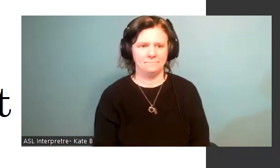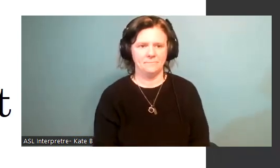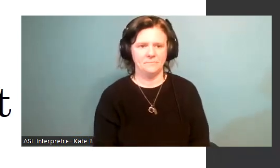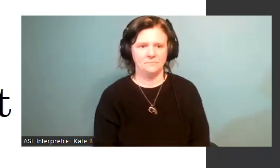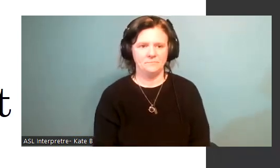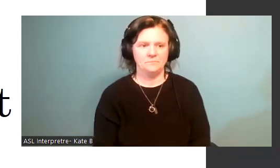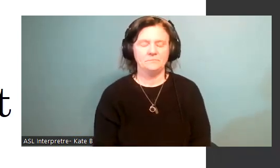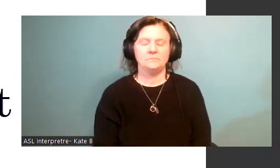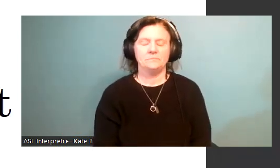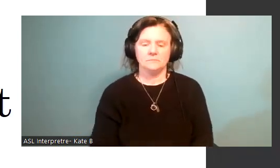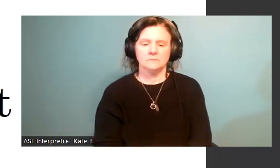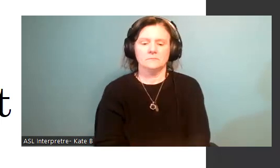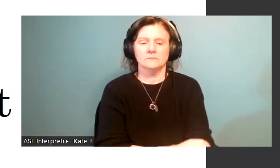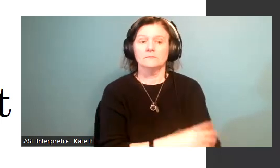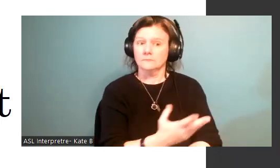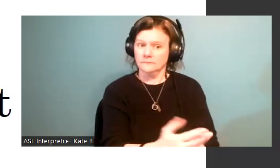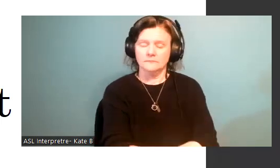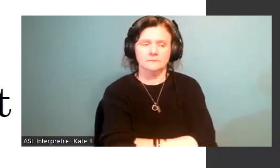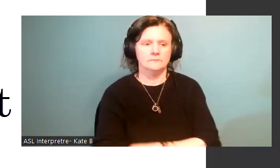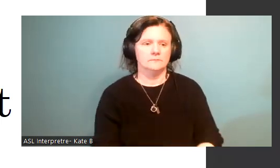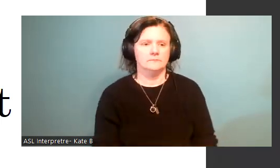more to it, but that is the most common use of